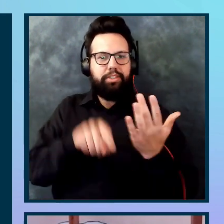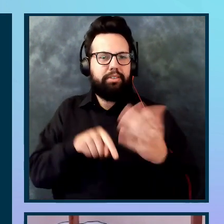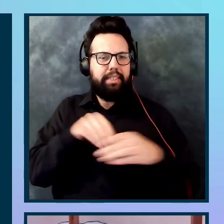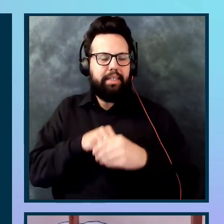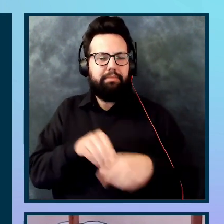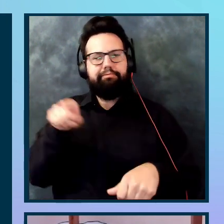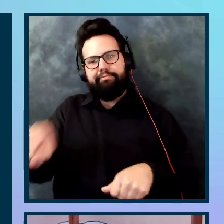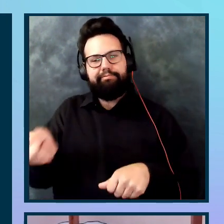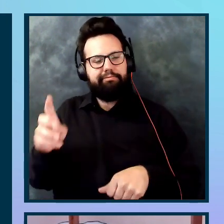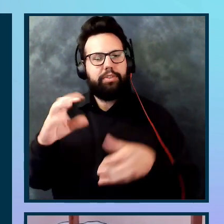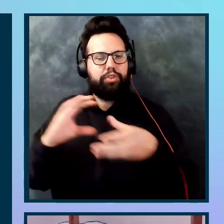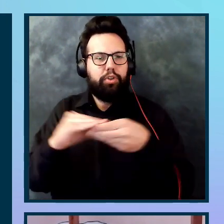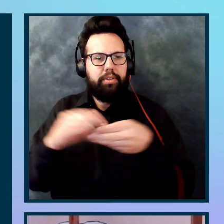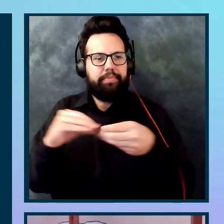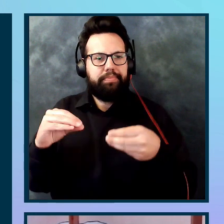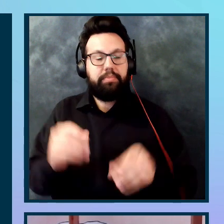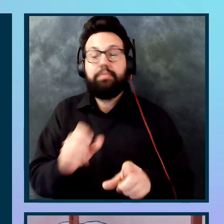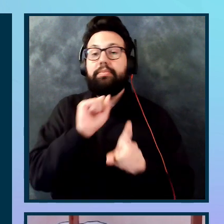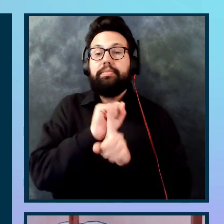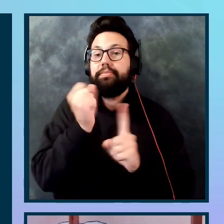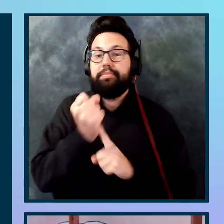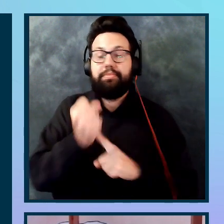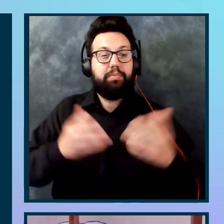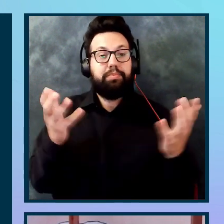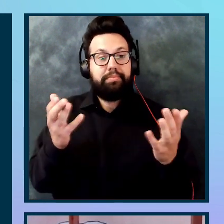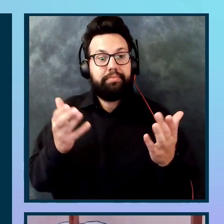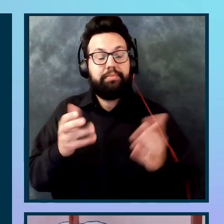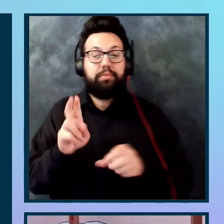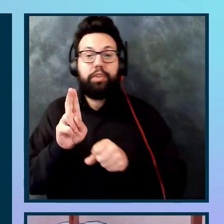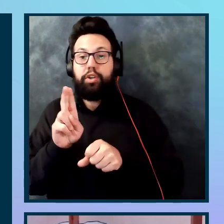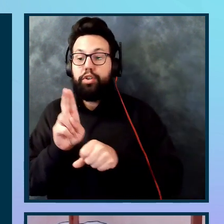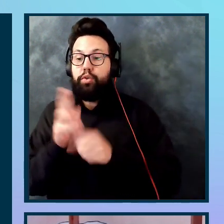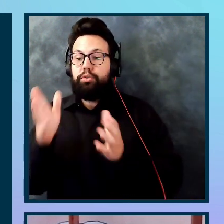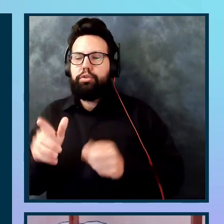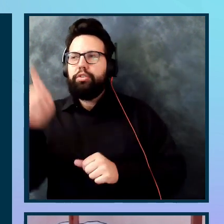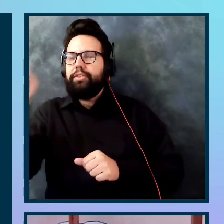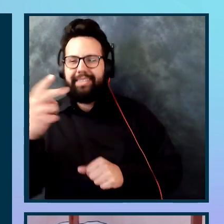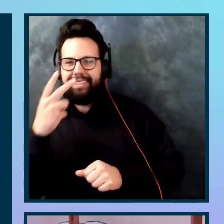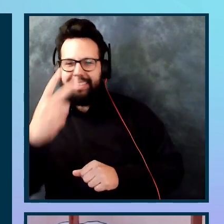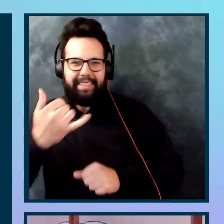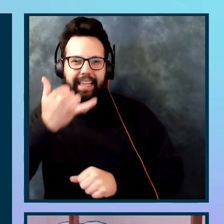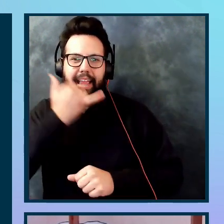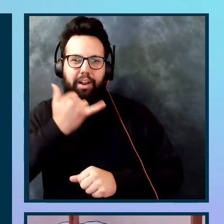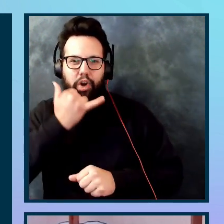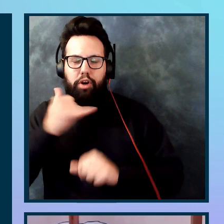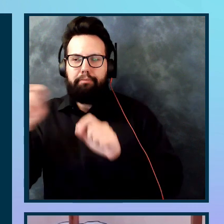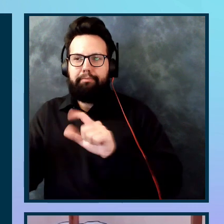The scenario here is a user sees an error message when they enter incorrect credentials while trying to log in,